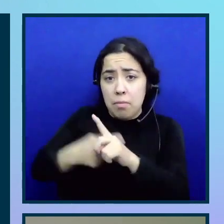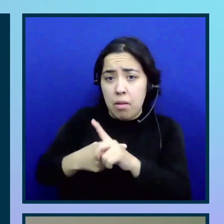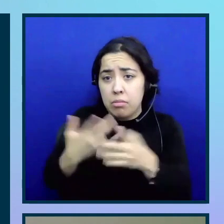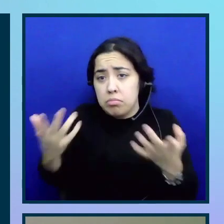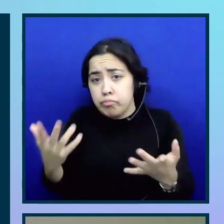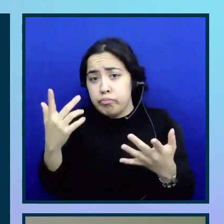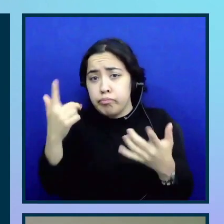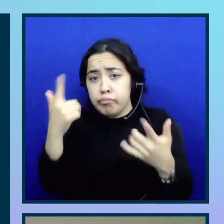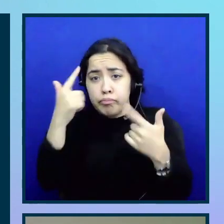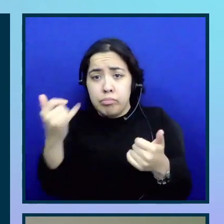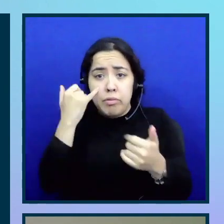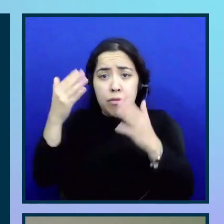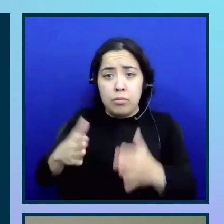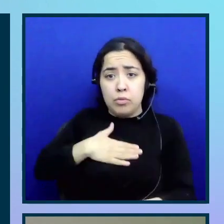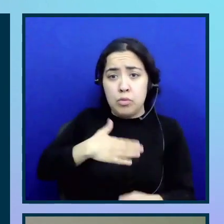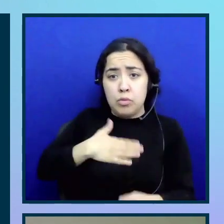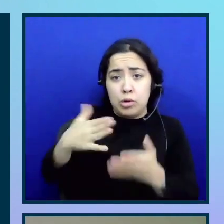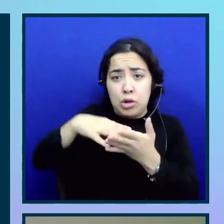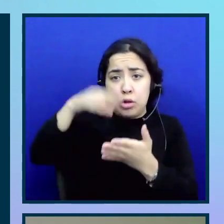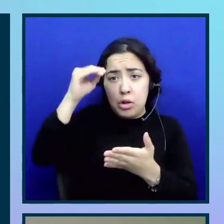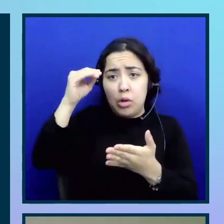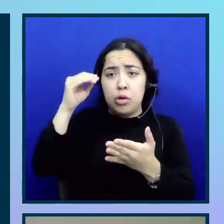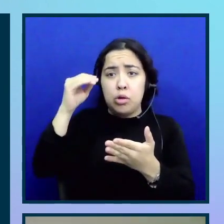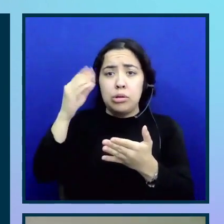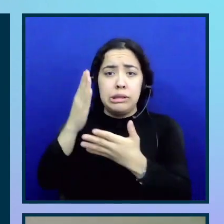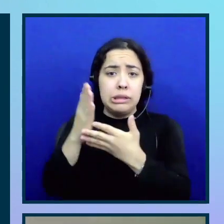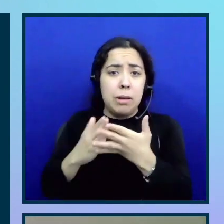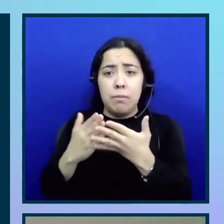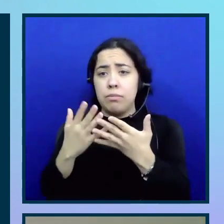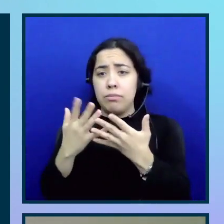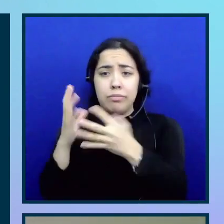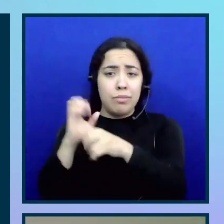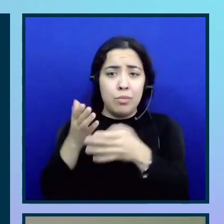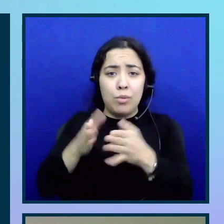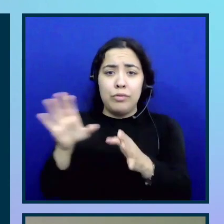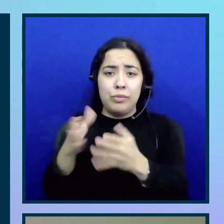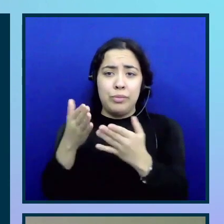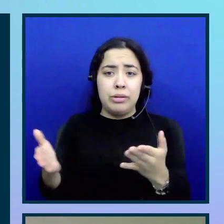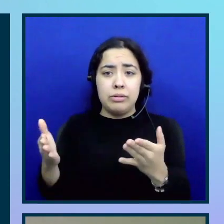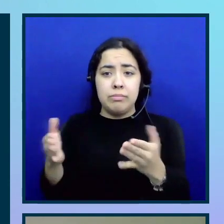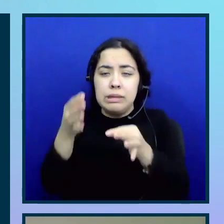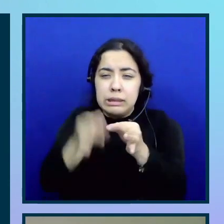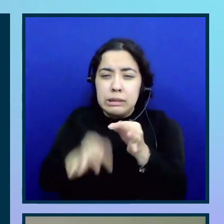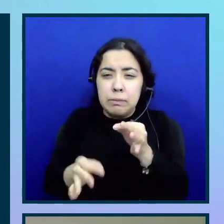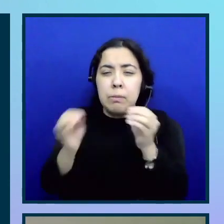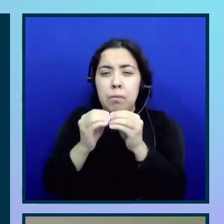isn't willing to learn some like, proprietary like, custom way of doing things and something simpler would be better.